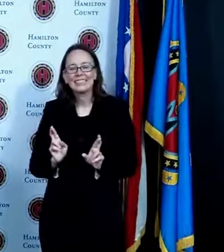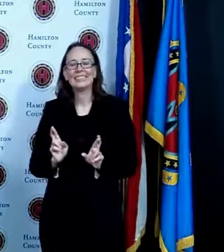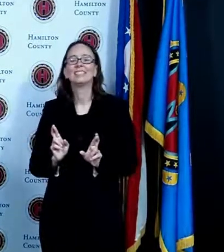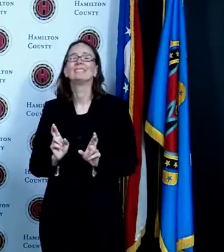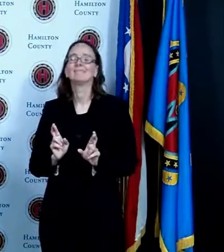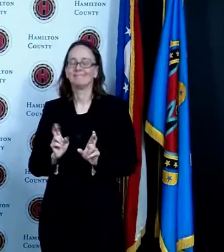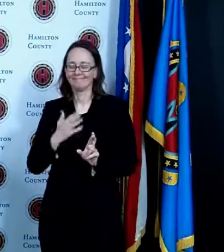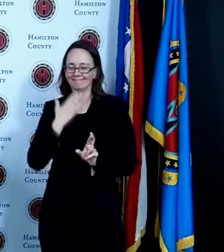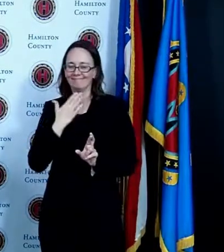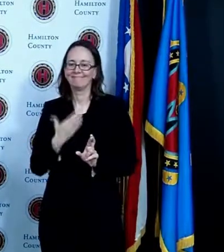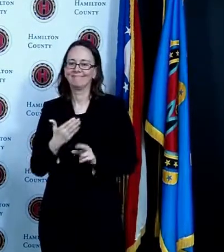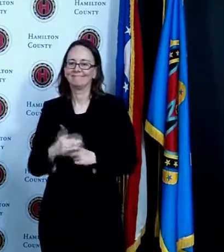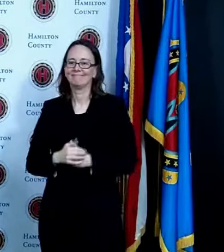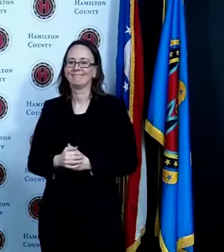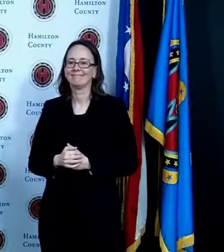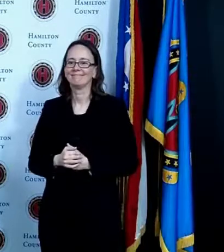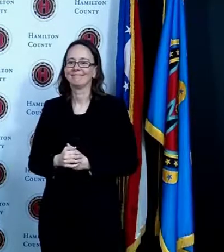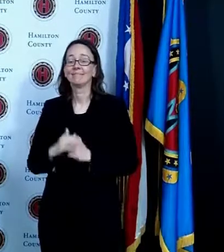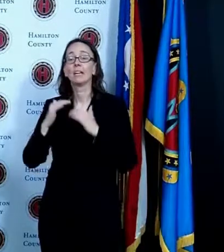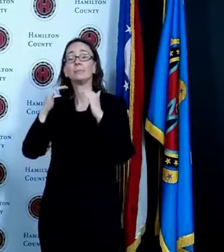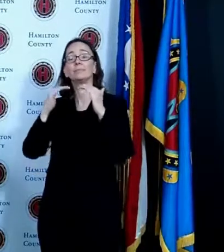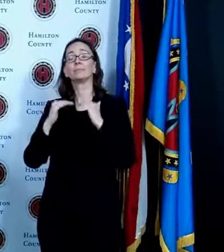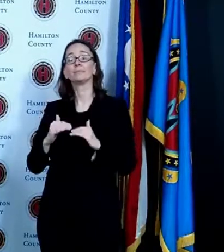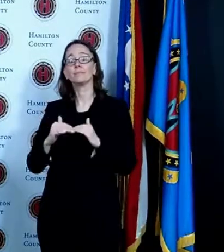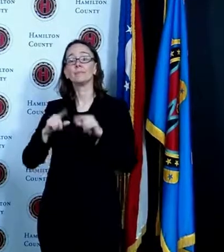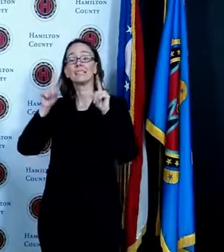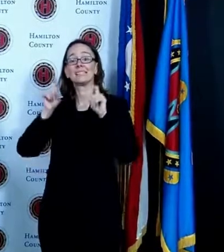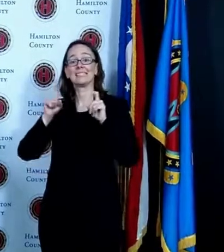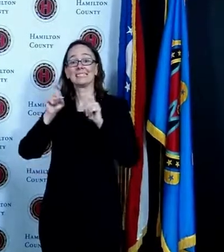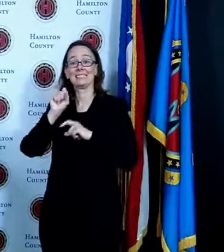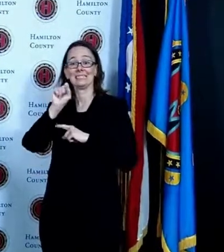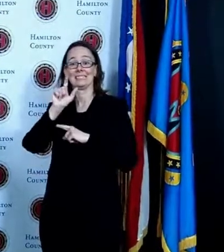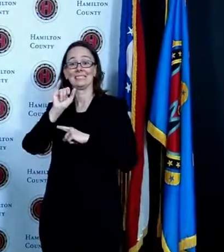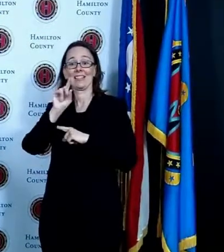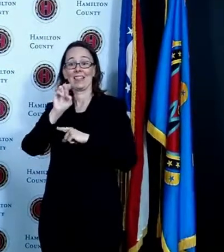testing slide if you could I sure we can die just want to keep emphasizing this